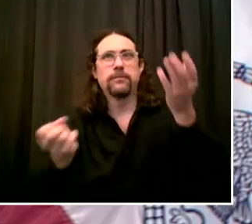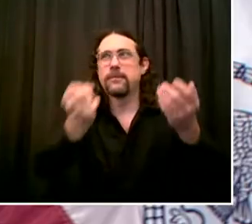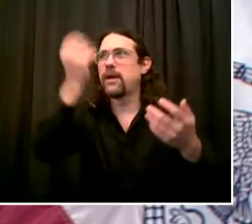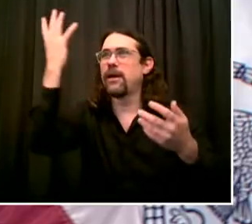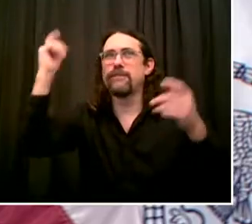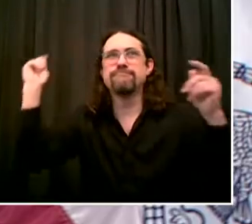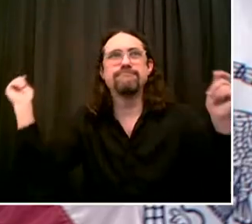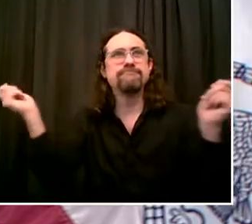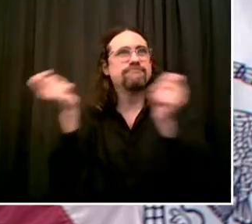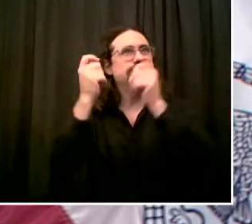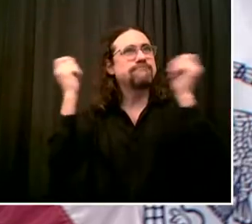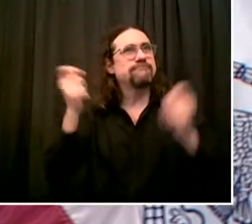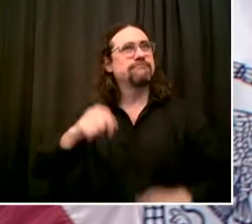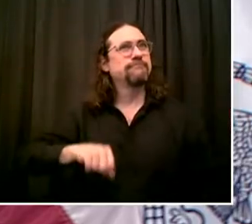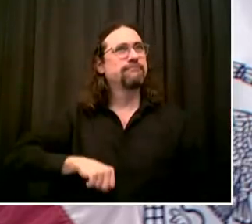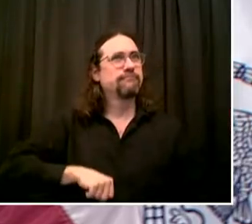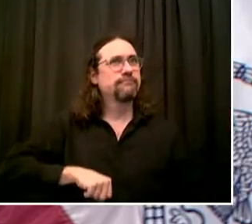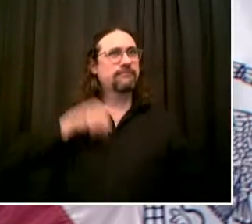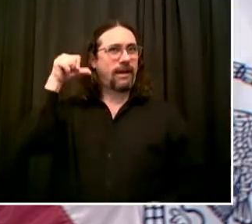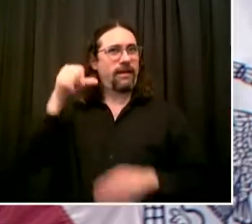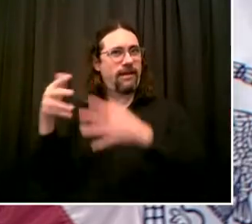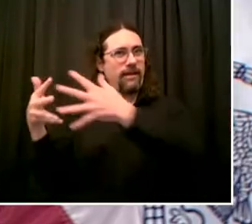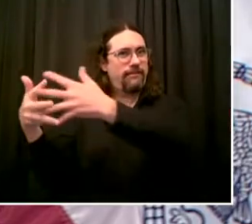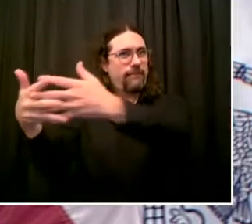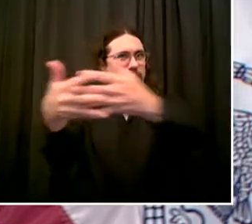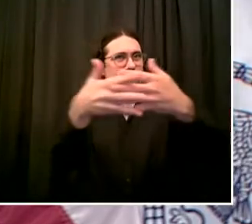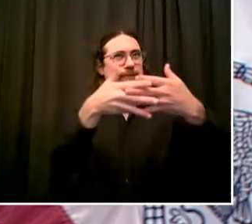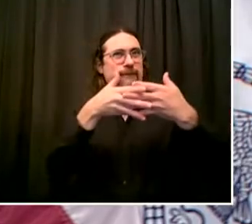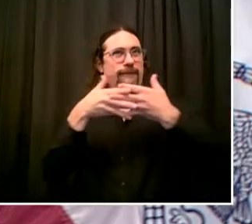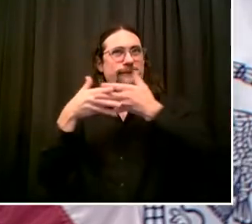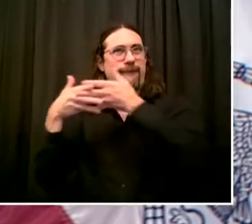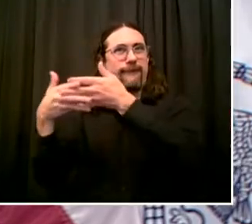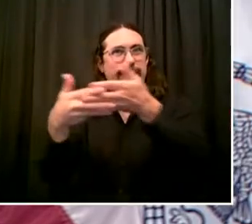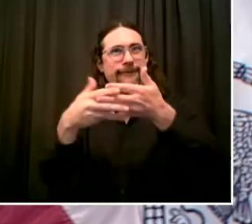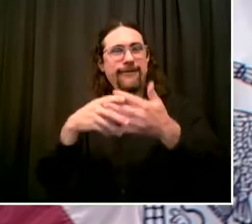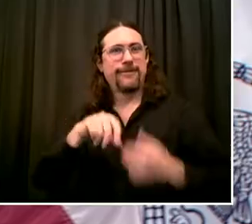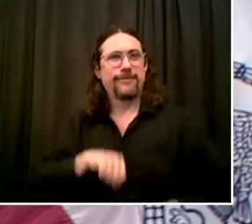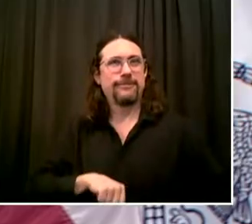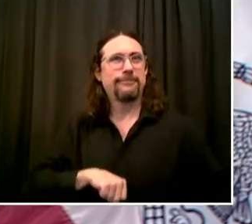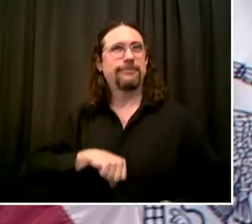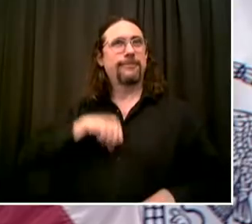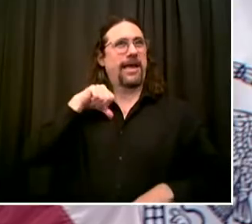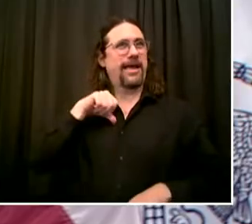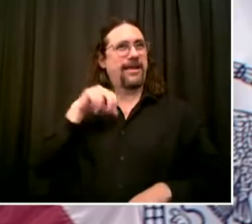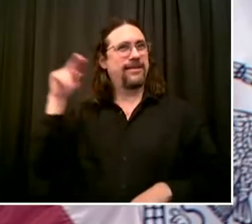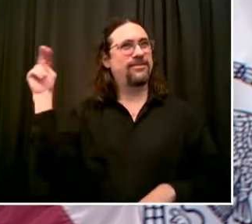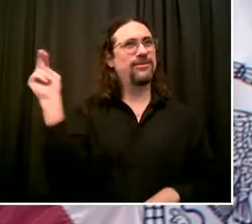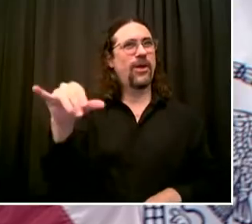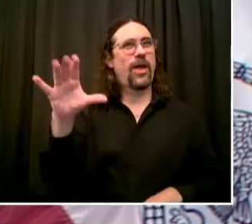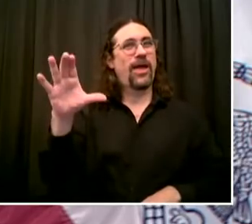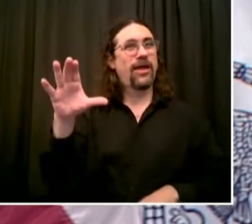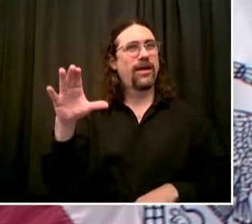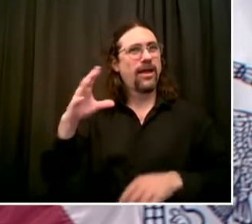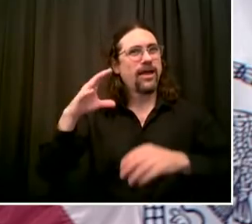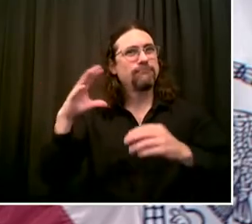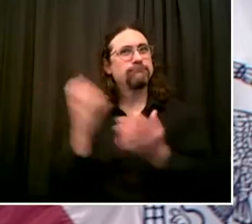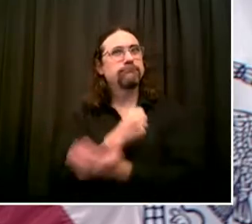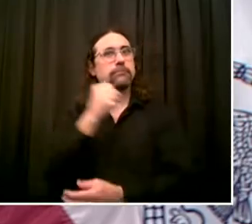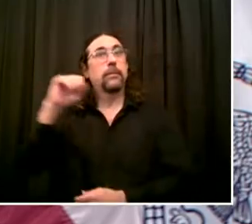AND THE PDRIE WE FEEL IN OUR CITY AND CONTURIY N EACH OTHER AS WE